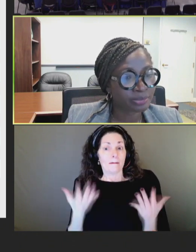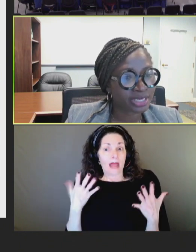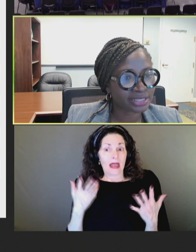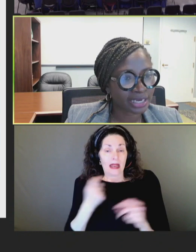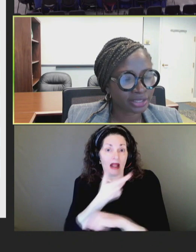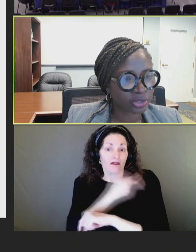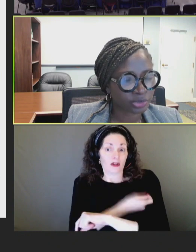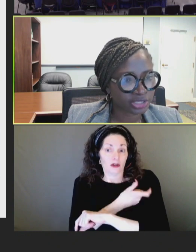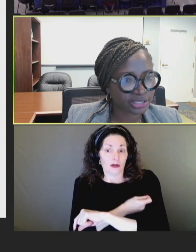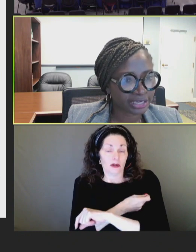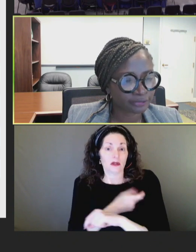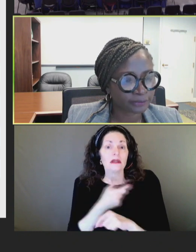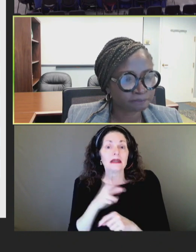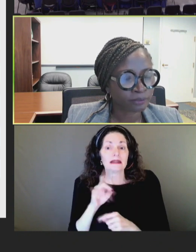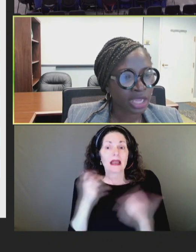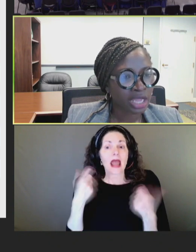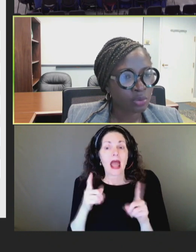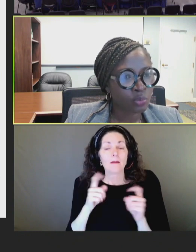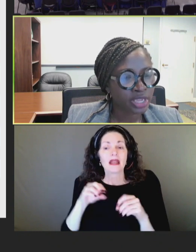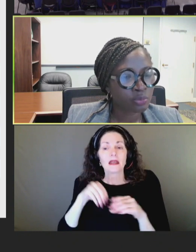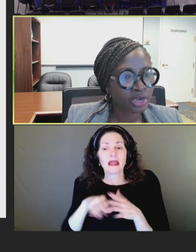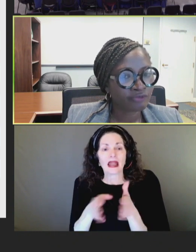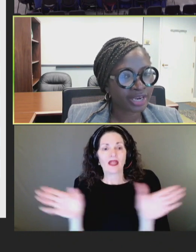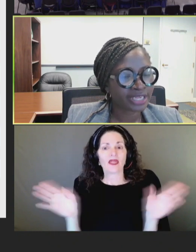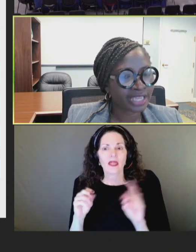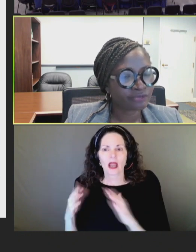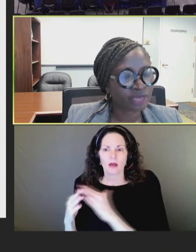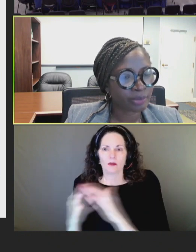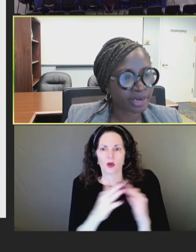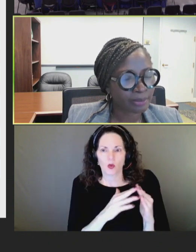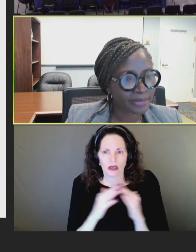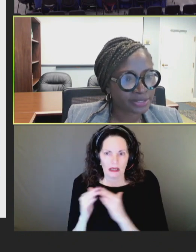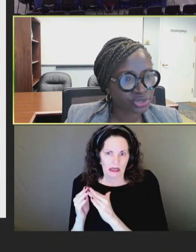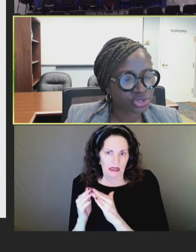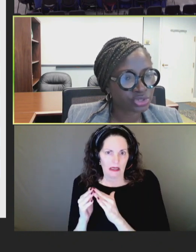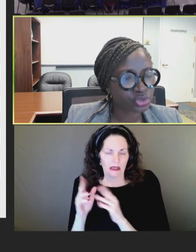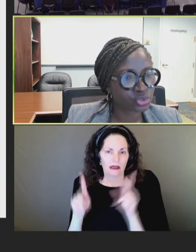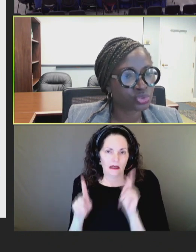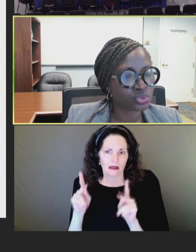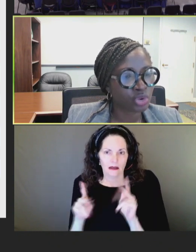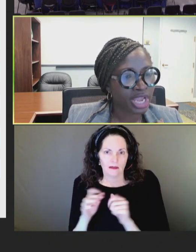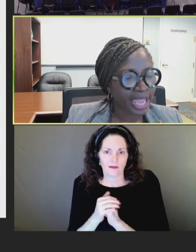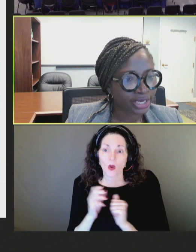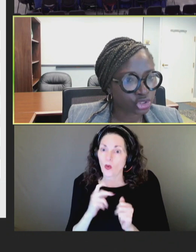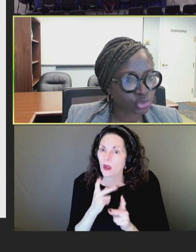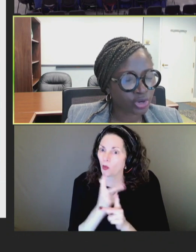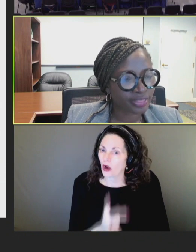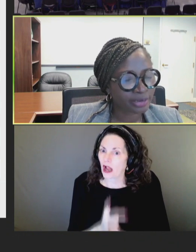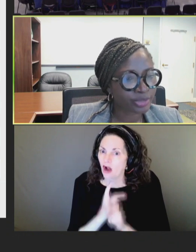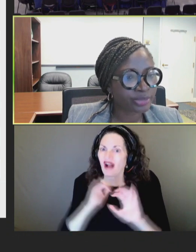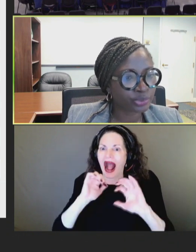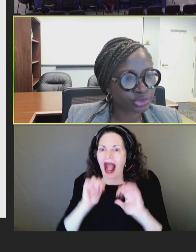administered at the community level. We were very careful about our messaging to ensure that people